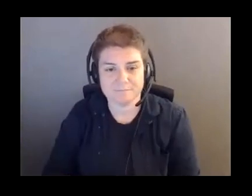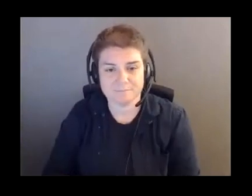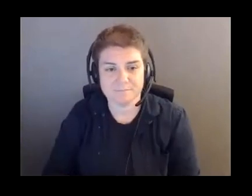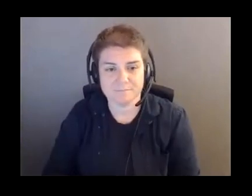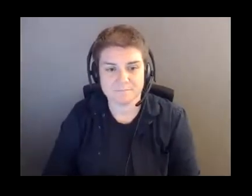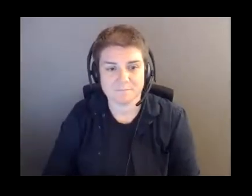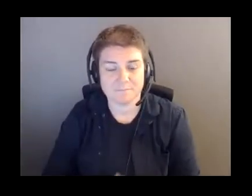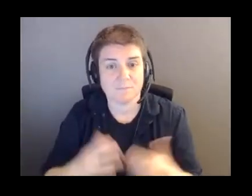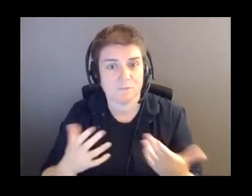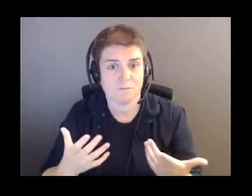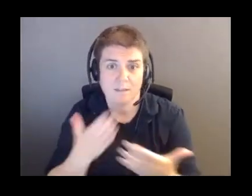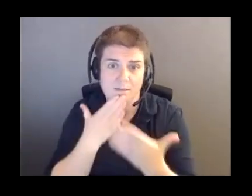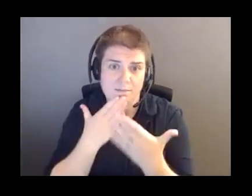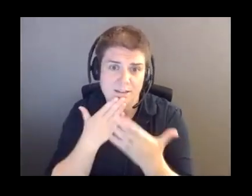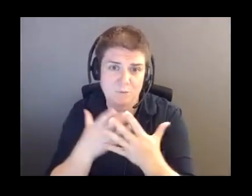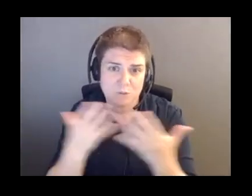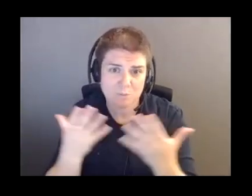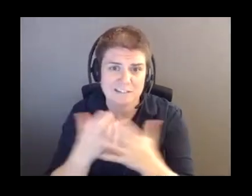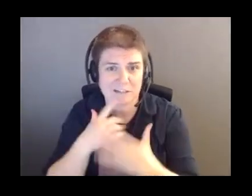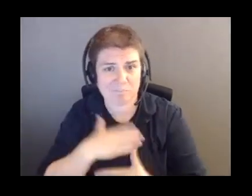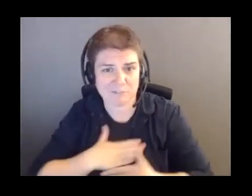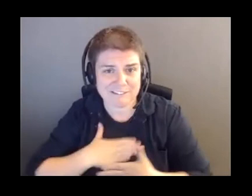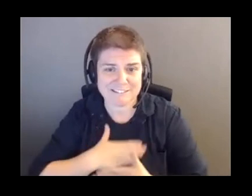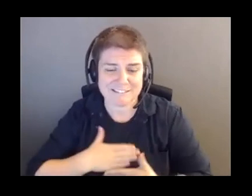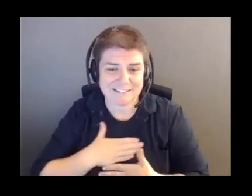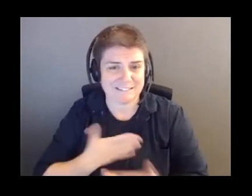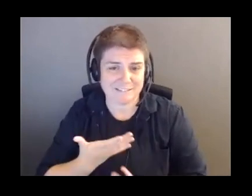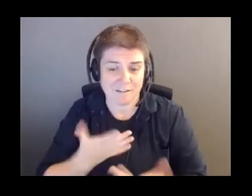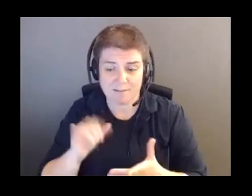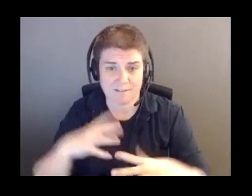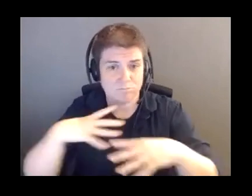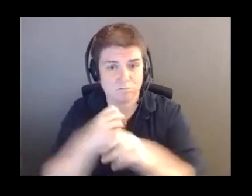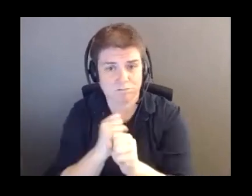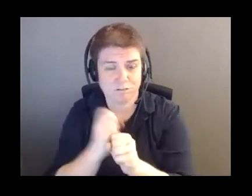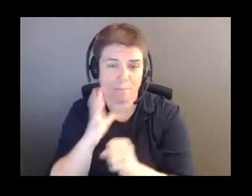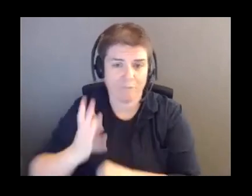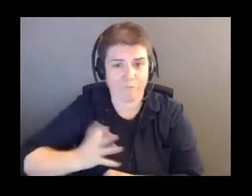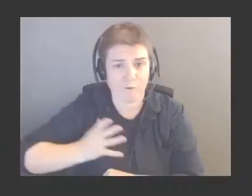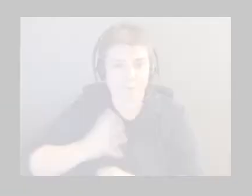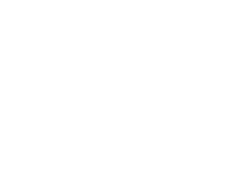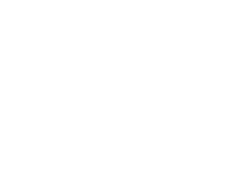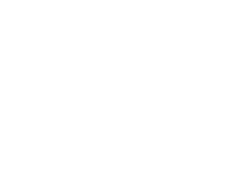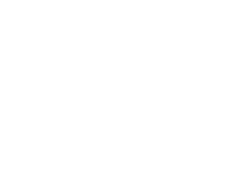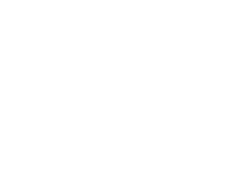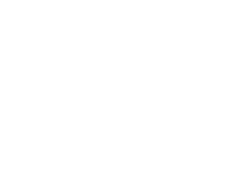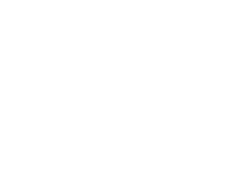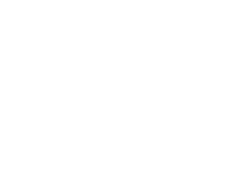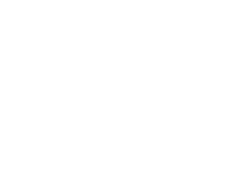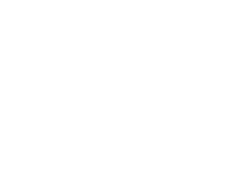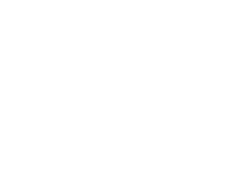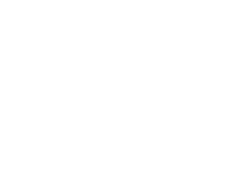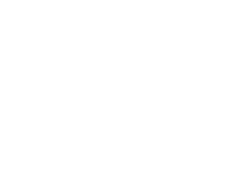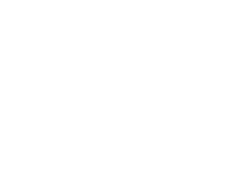thank you so much. I really appreciate it and that's the formal part of my presentation.